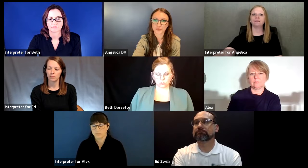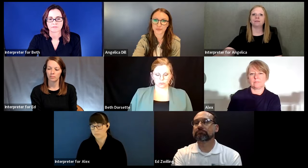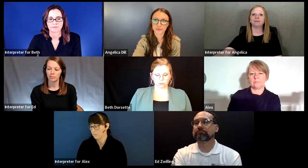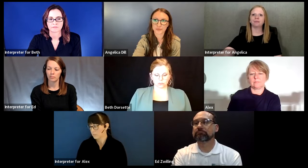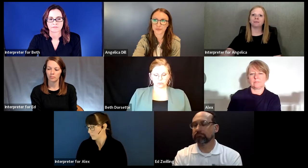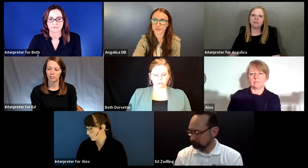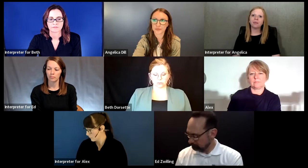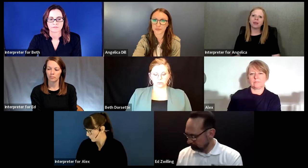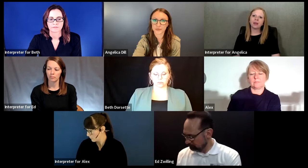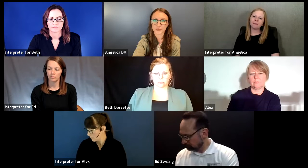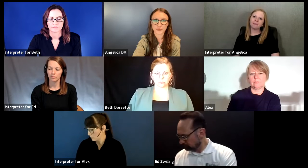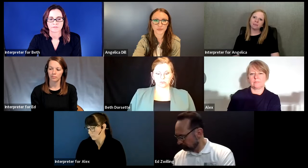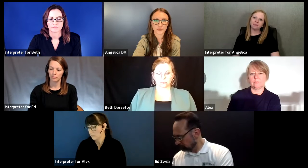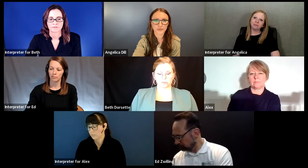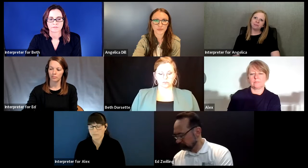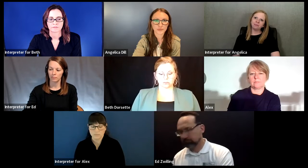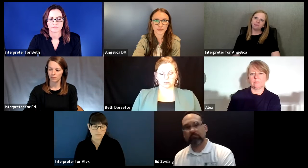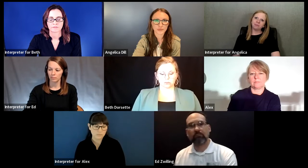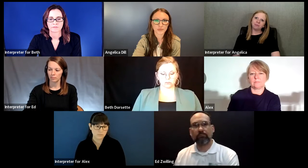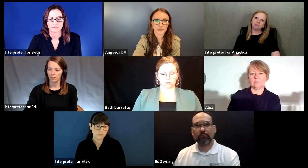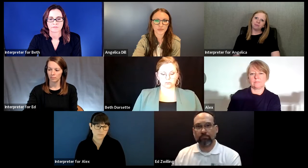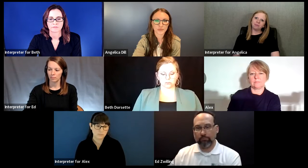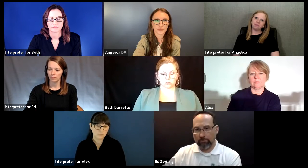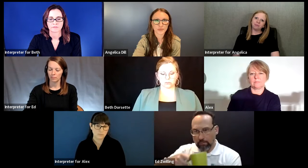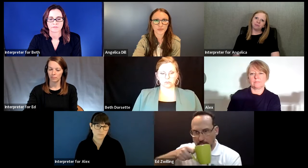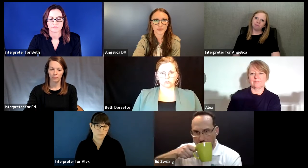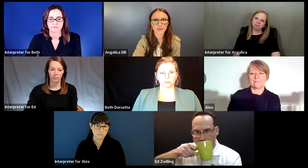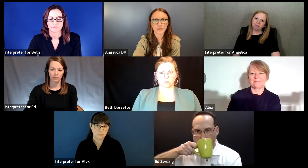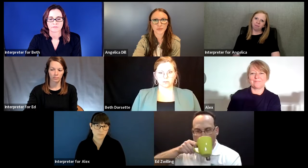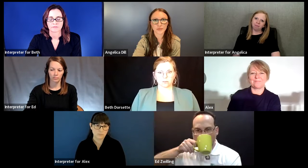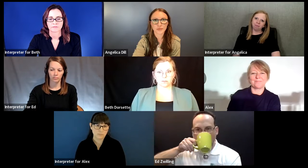All right.